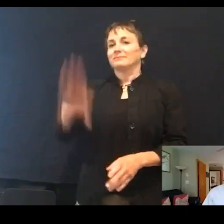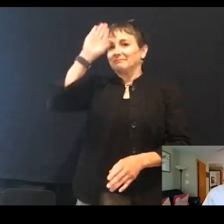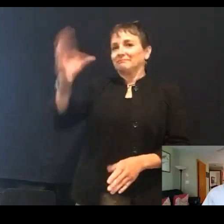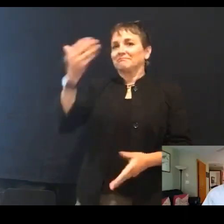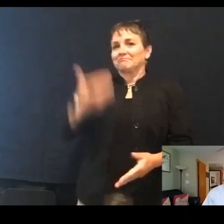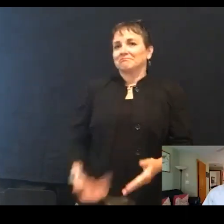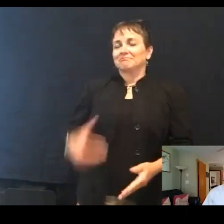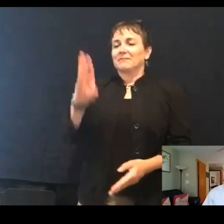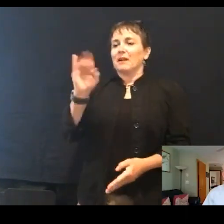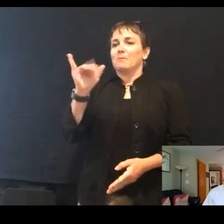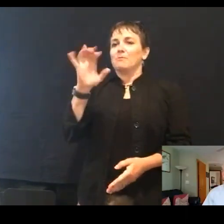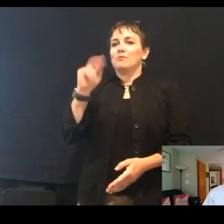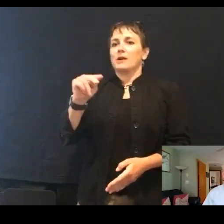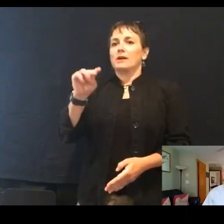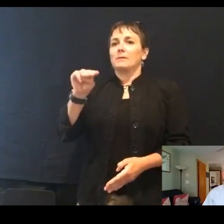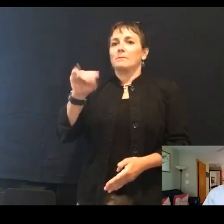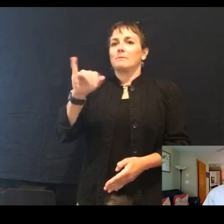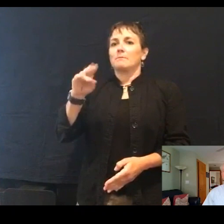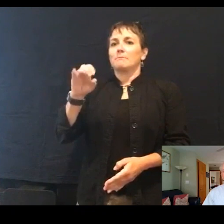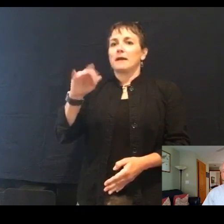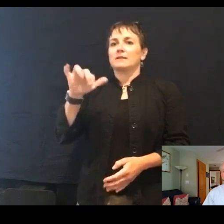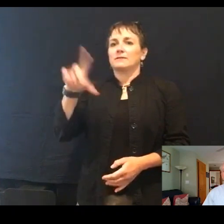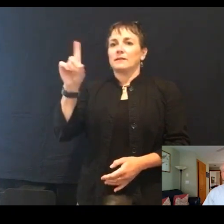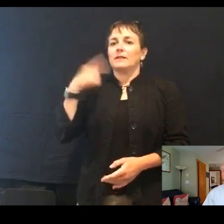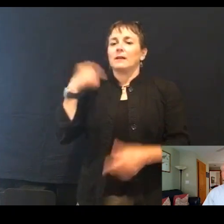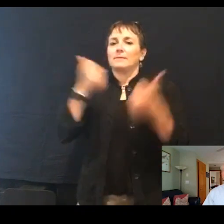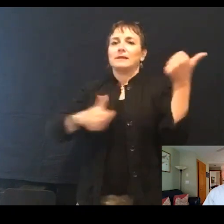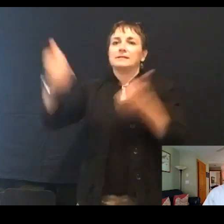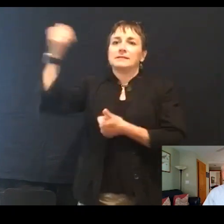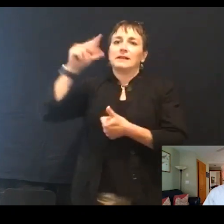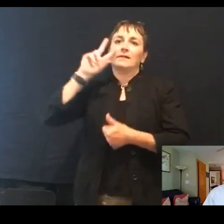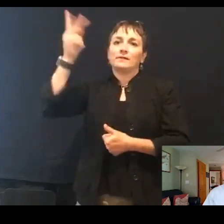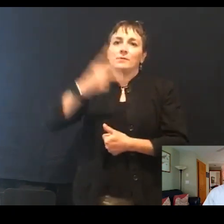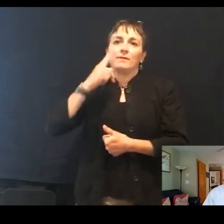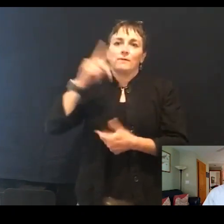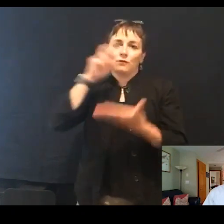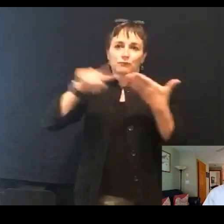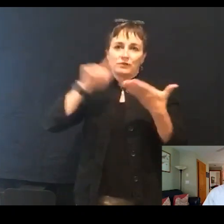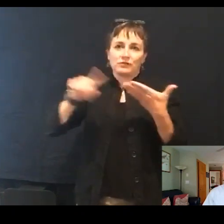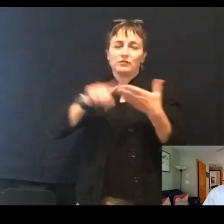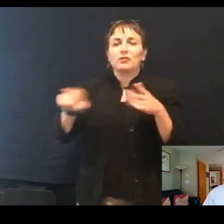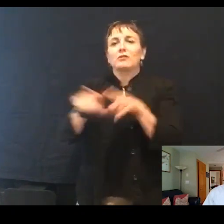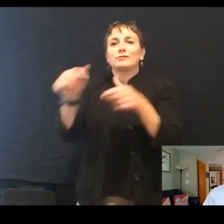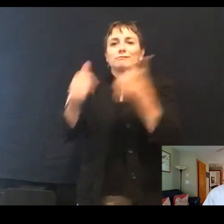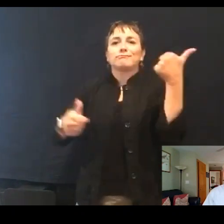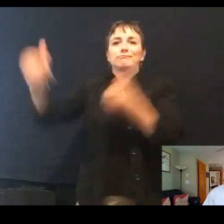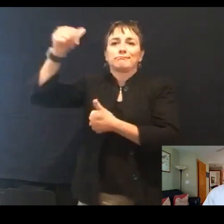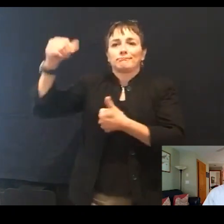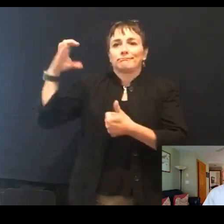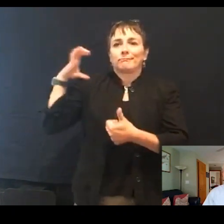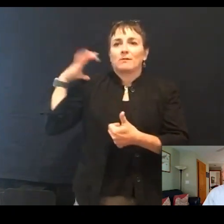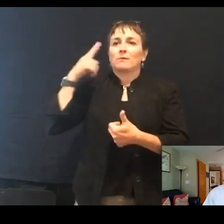Hello, my name is Brian Mansfield. I'm the Executive Vice President for Research and the Interim Chief Scientific Officer for the Foundation